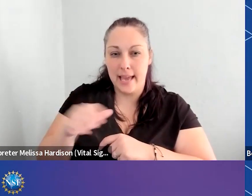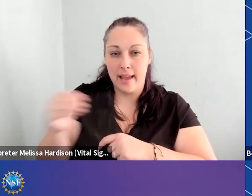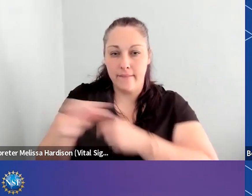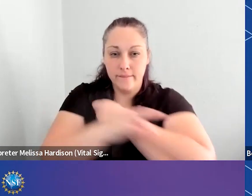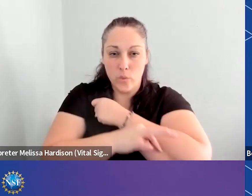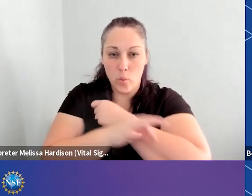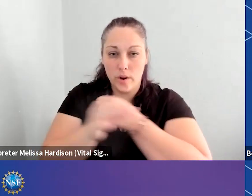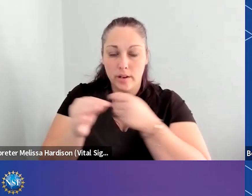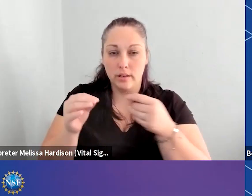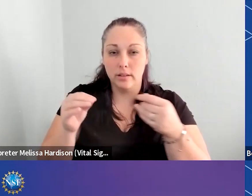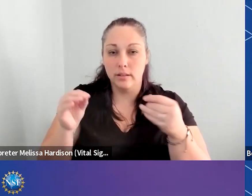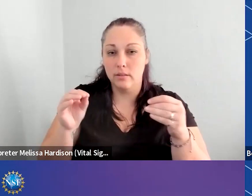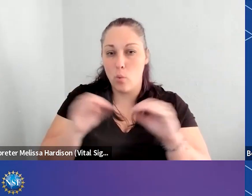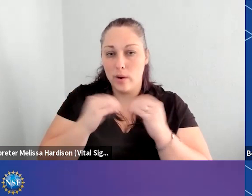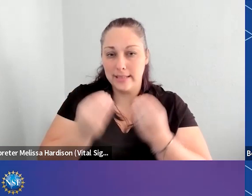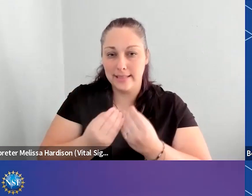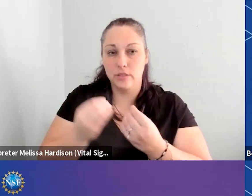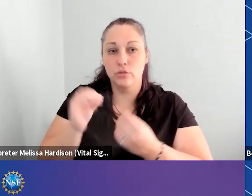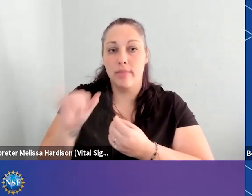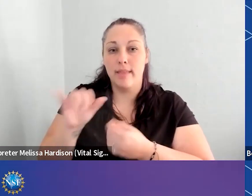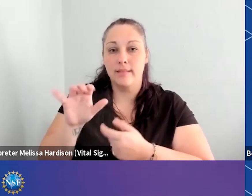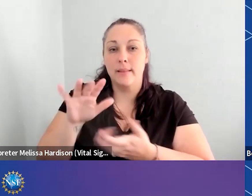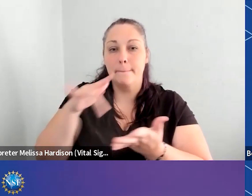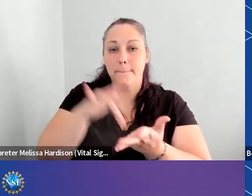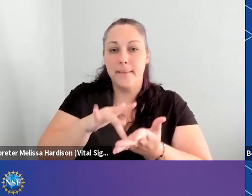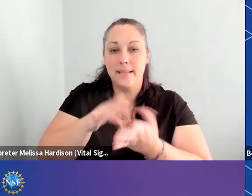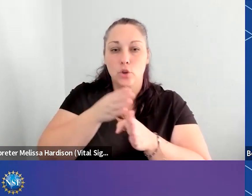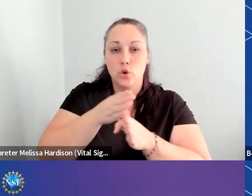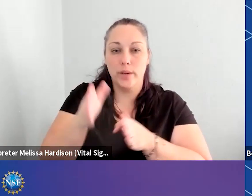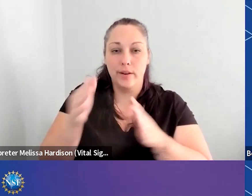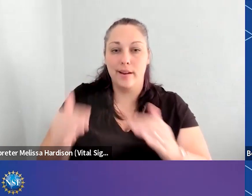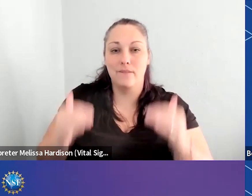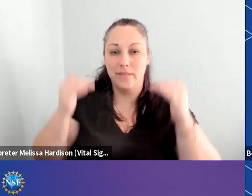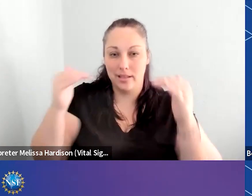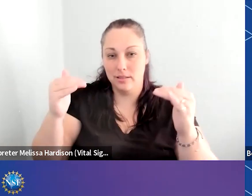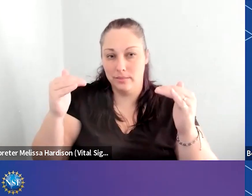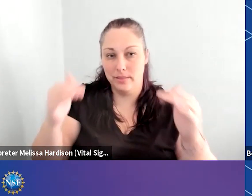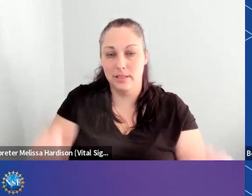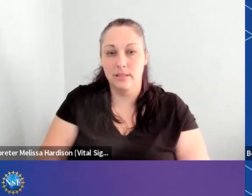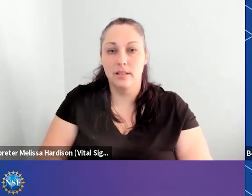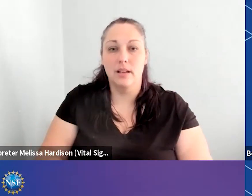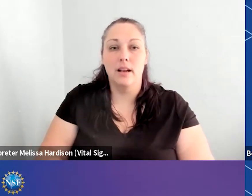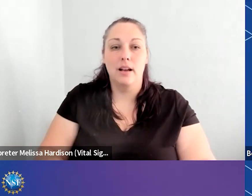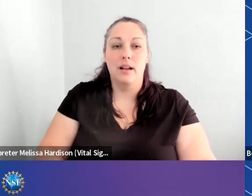And so that's the Mid-Career Advancement, and Susan helpfully jumped in and said